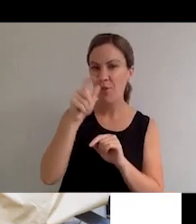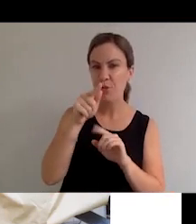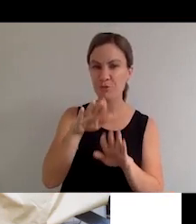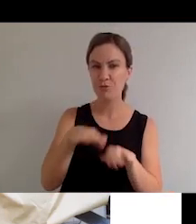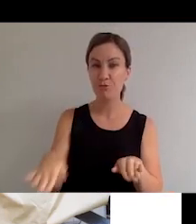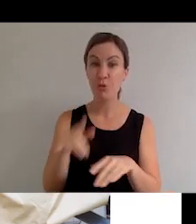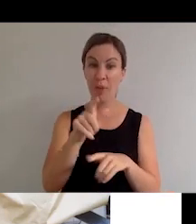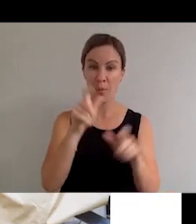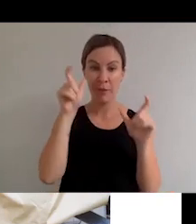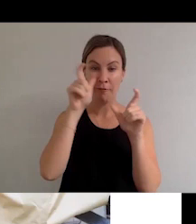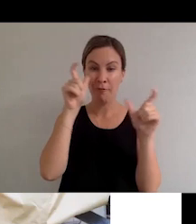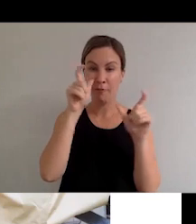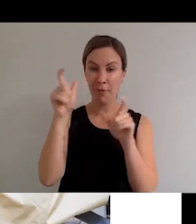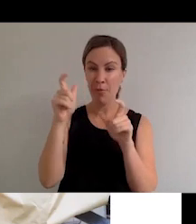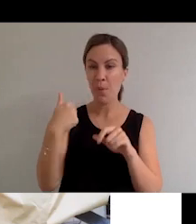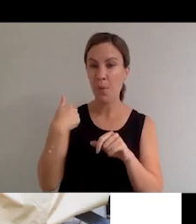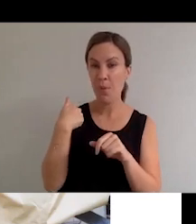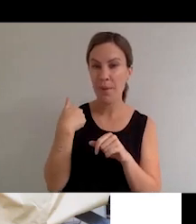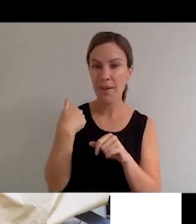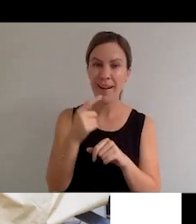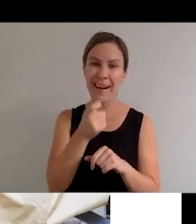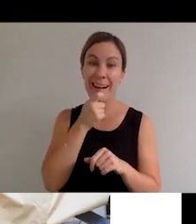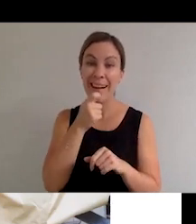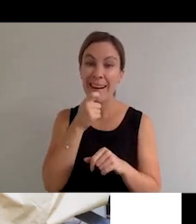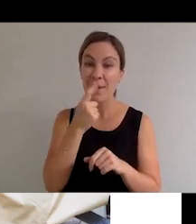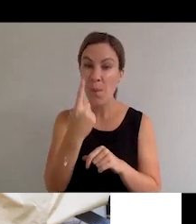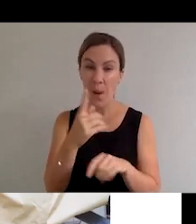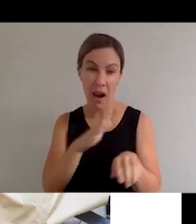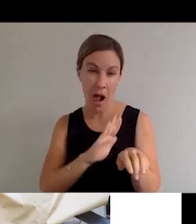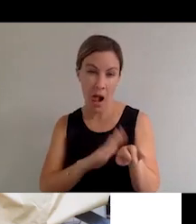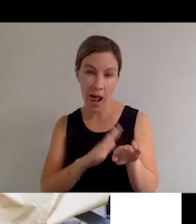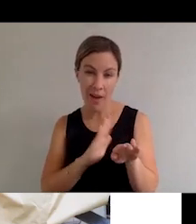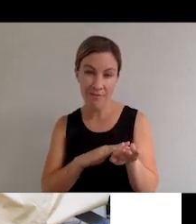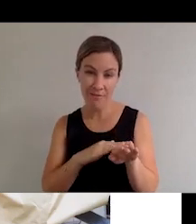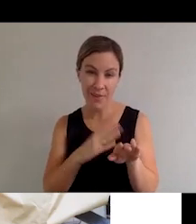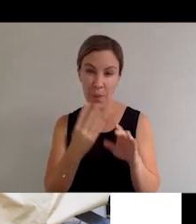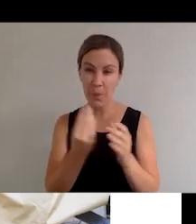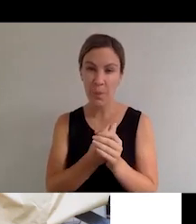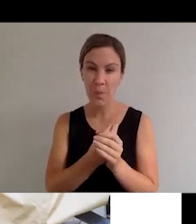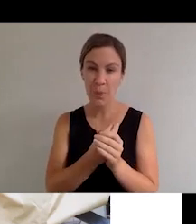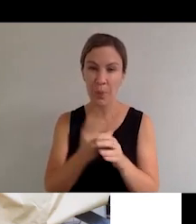All those children - one is my child, the one to the left with the bob, aqua shirt. The others are all